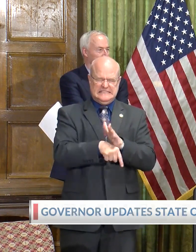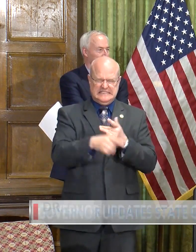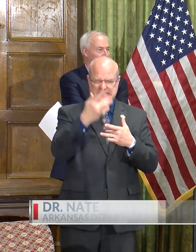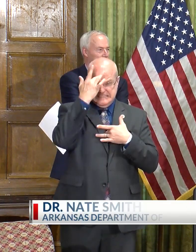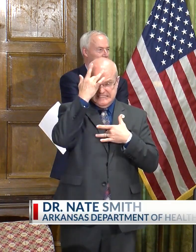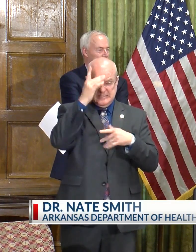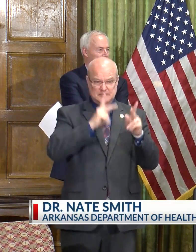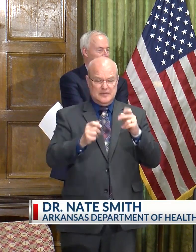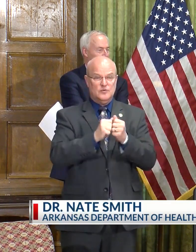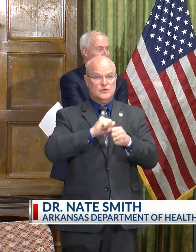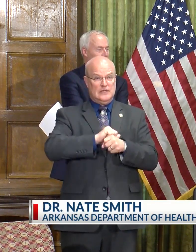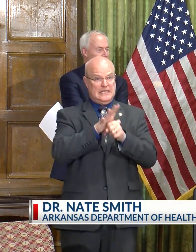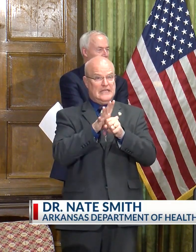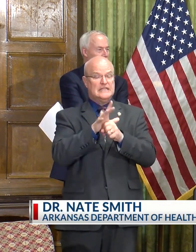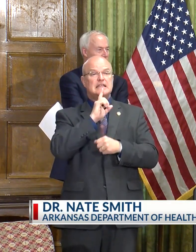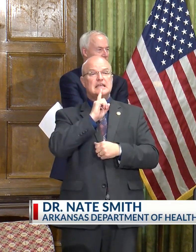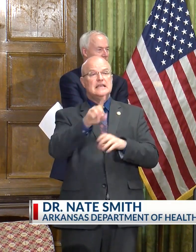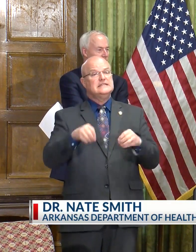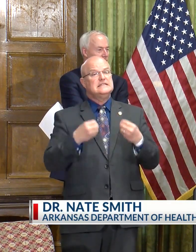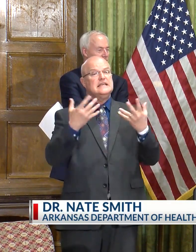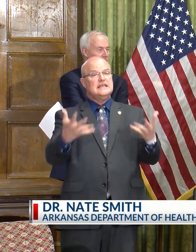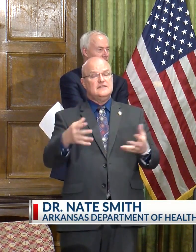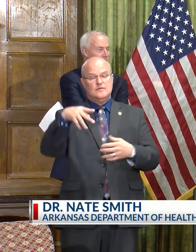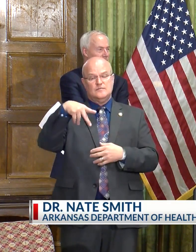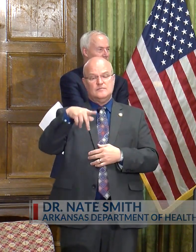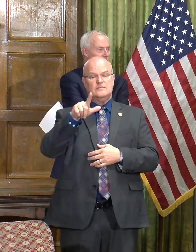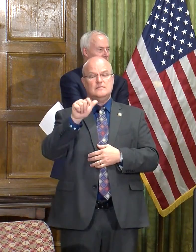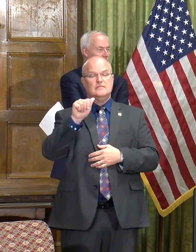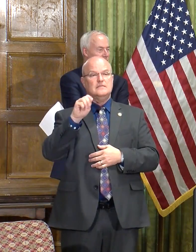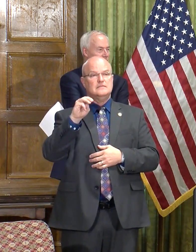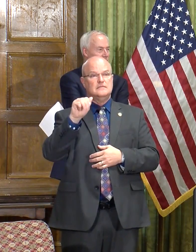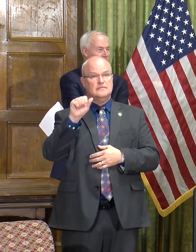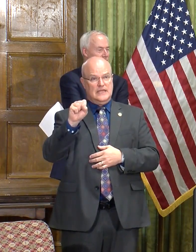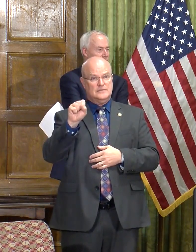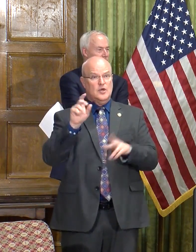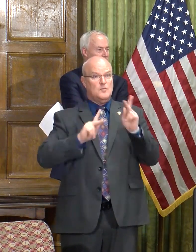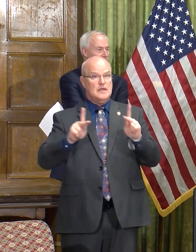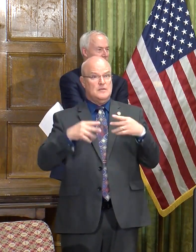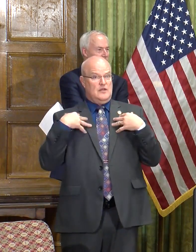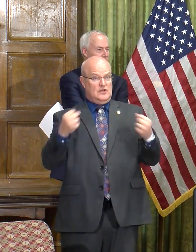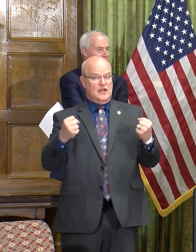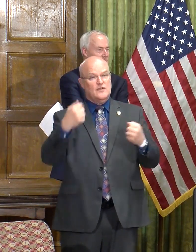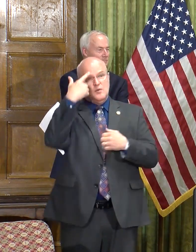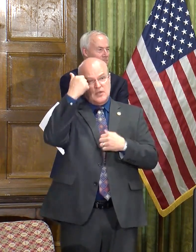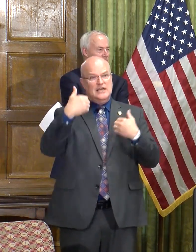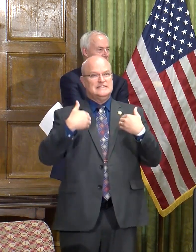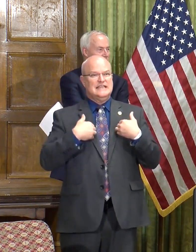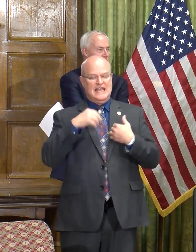COVID 19 is to donate plasma from those who have recovered because it has antibodies that